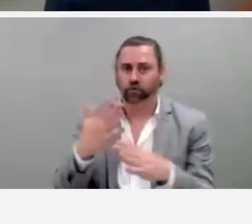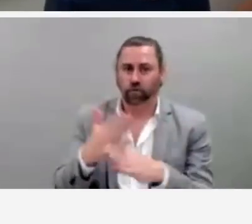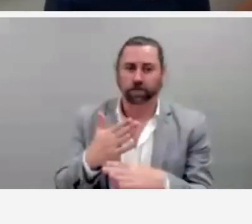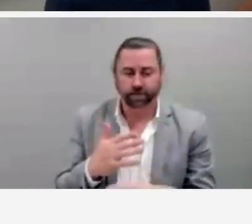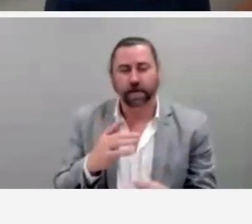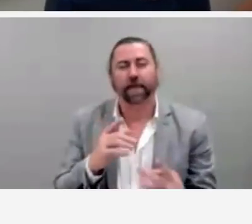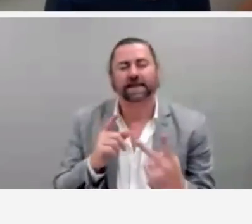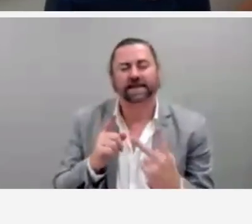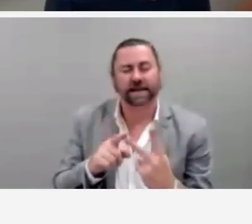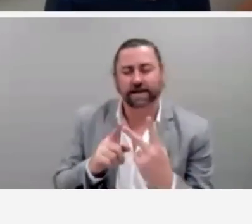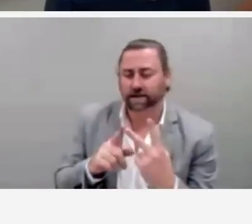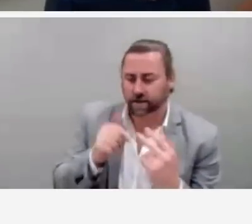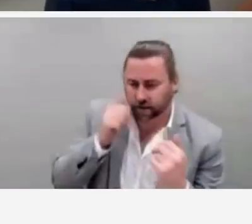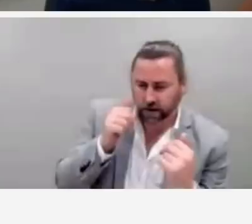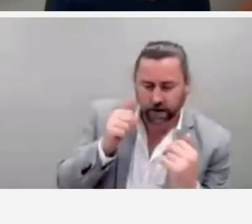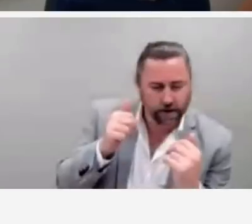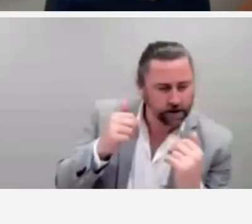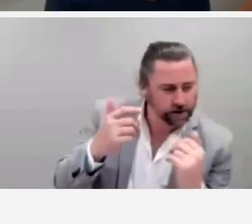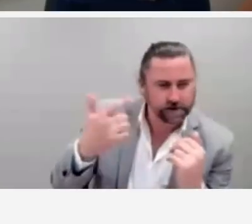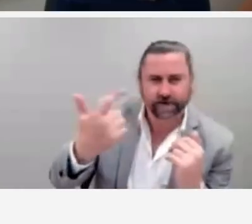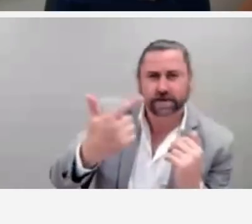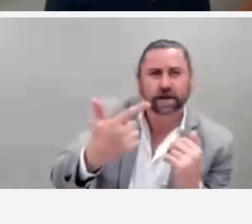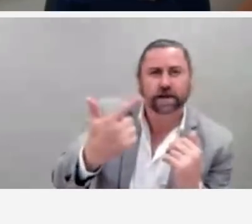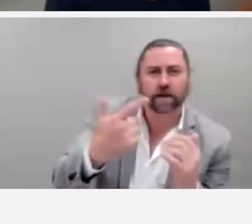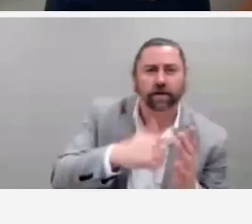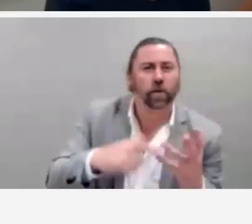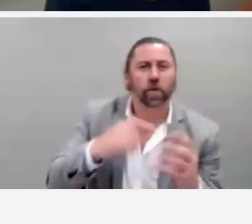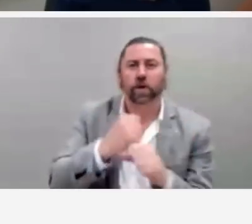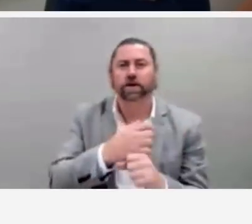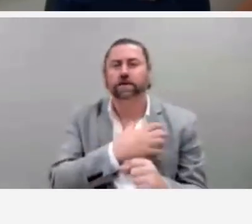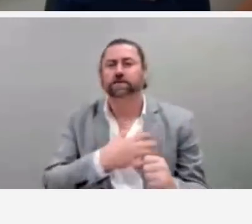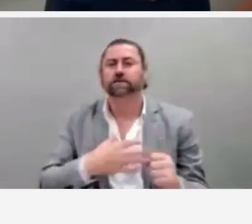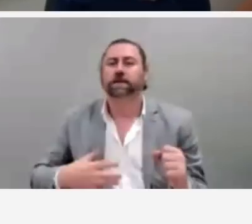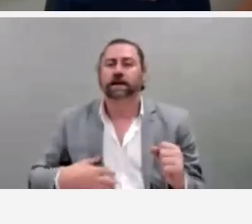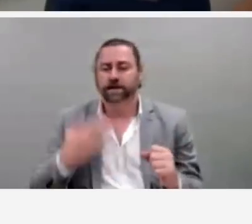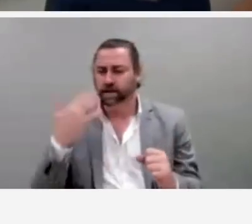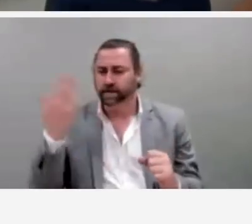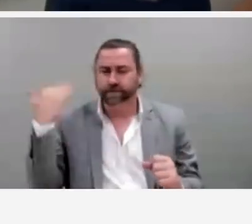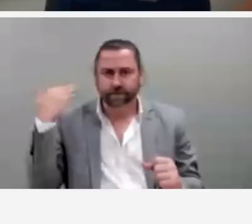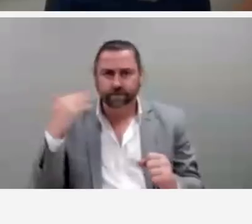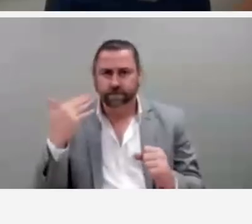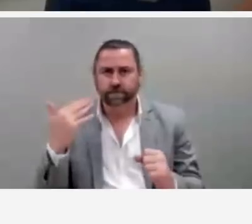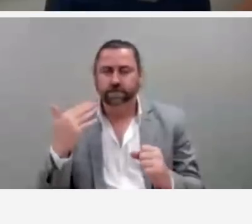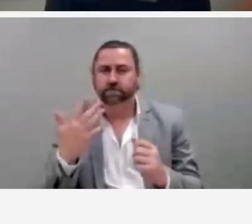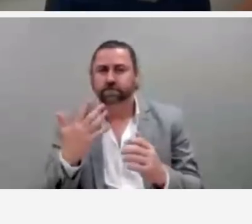The second thing is on the 17th of August the Minister ran an aged care workforce round table with about